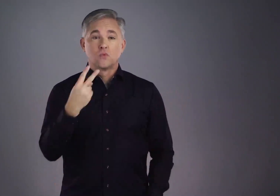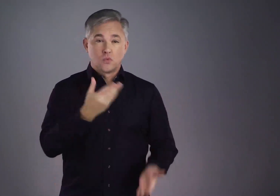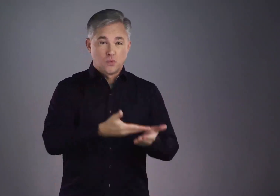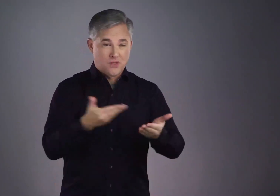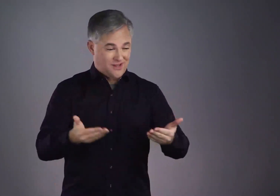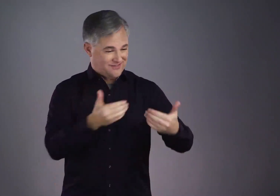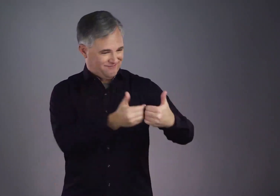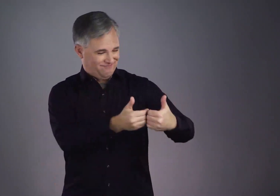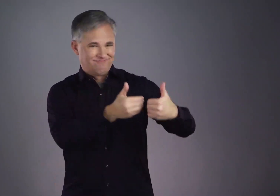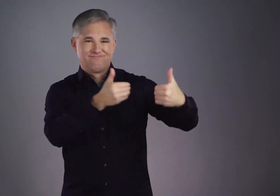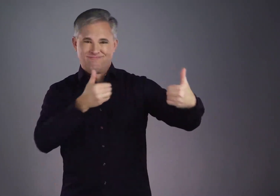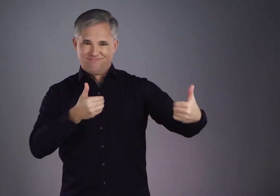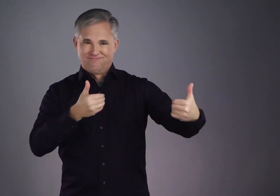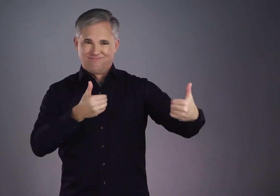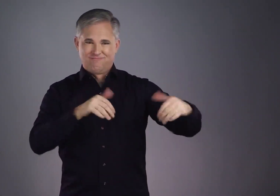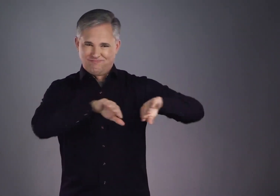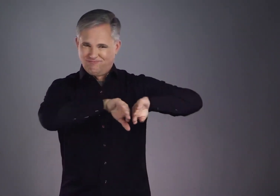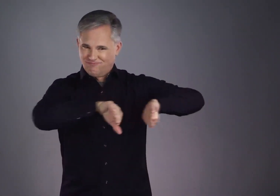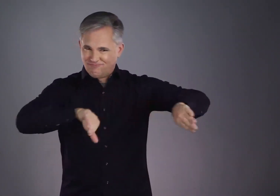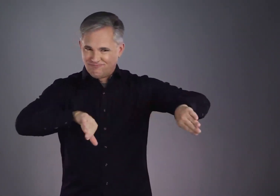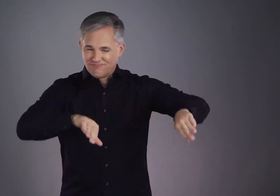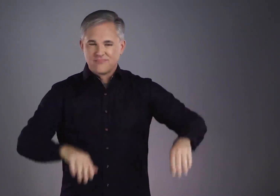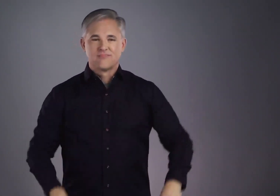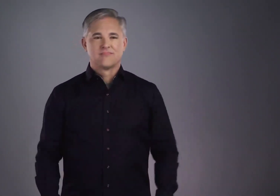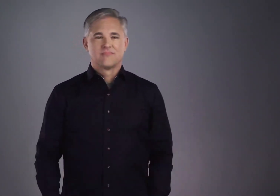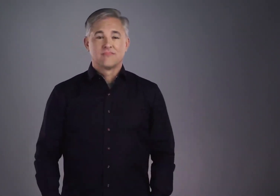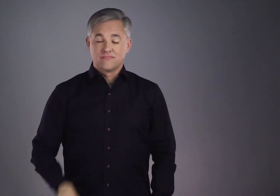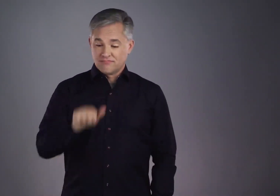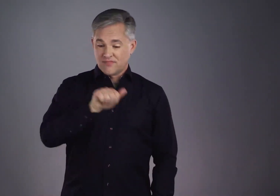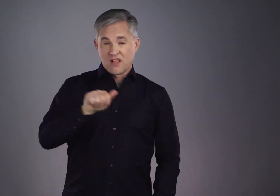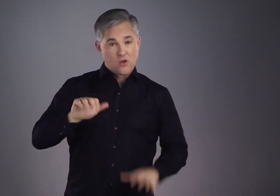An A.A. group, as such, should never go into business.